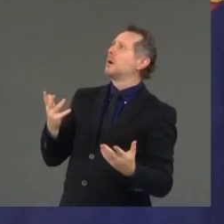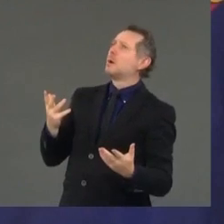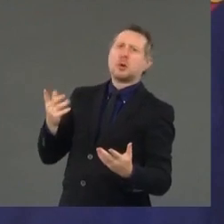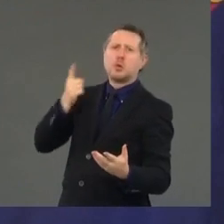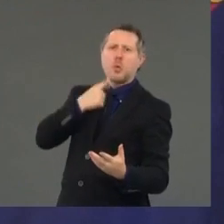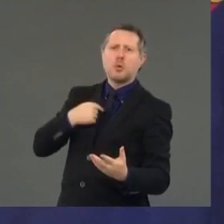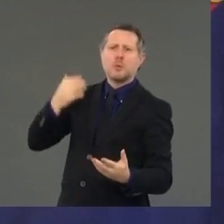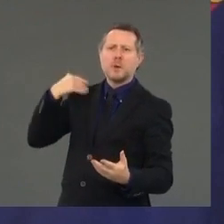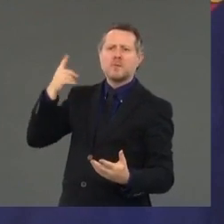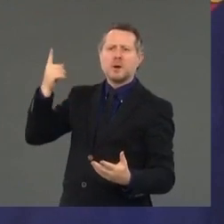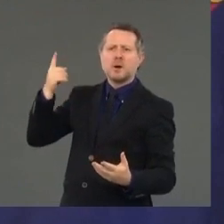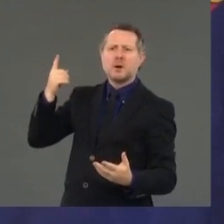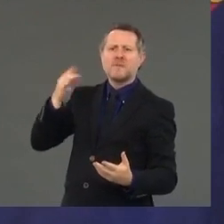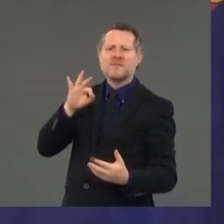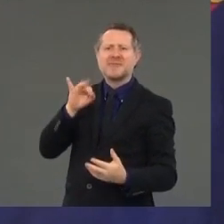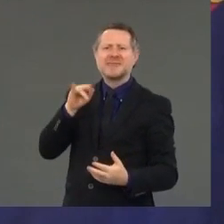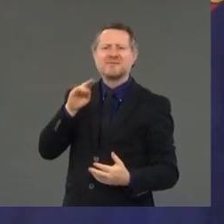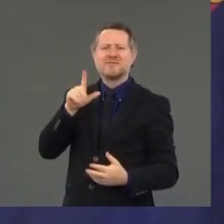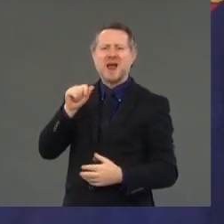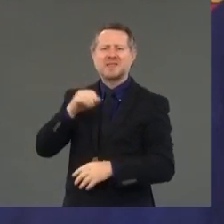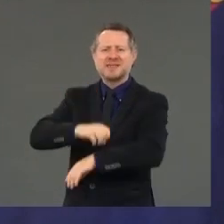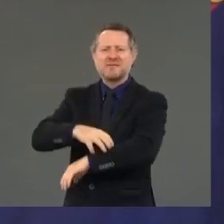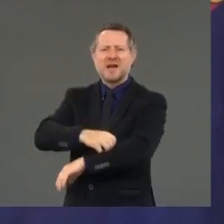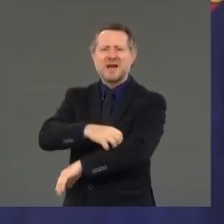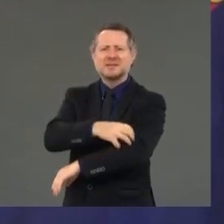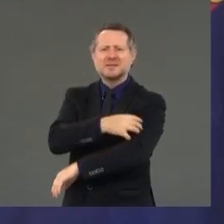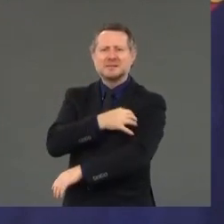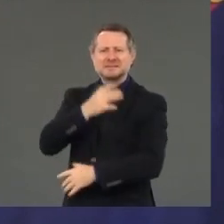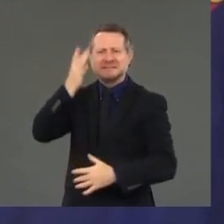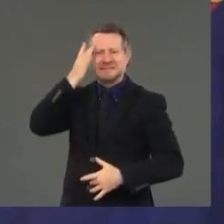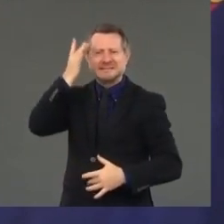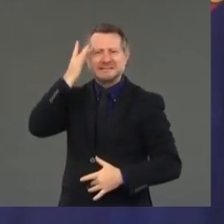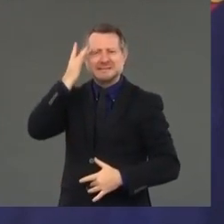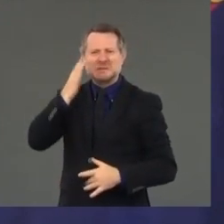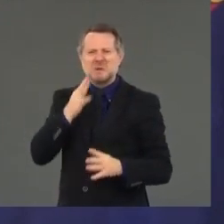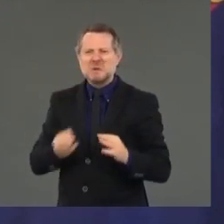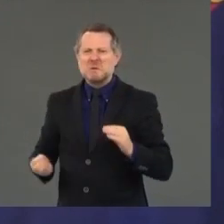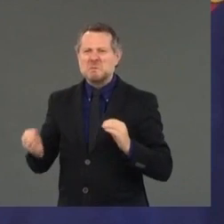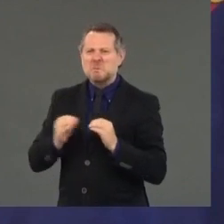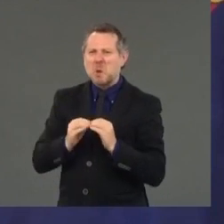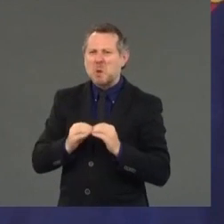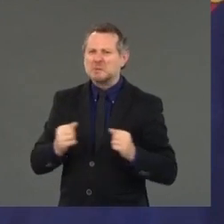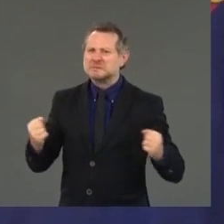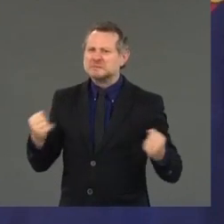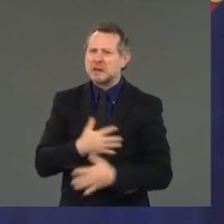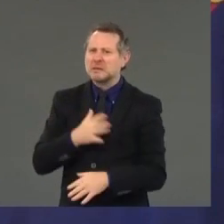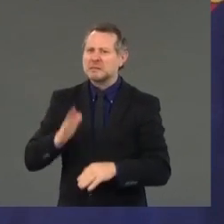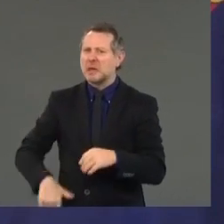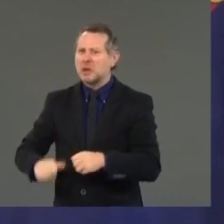CHILDREN MAY BE AFFECTED.